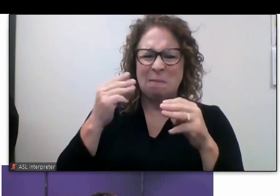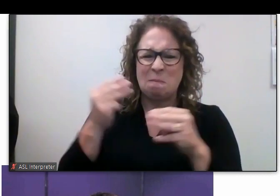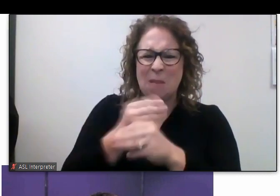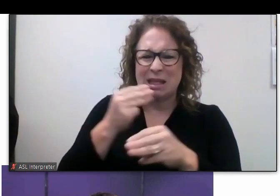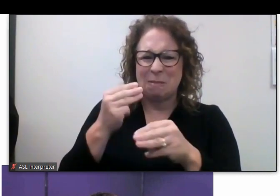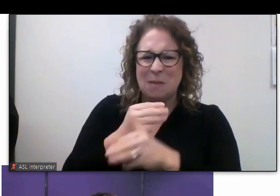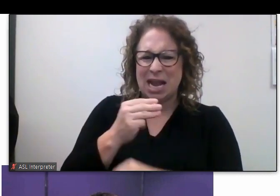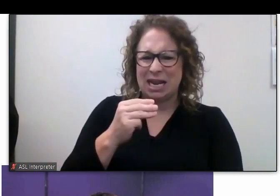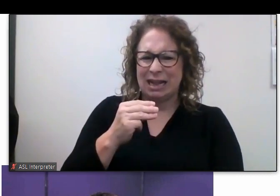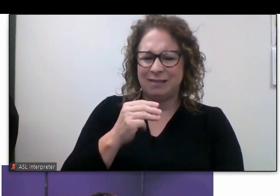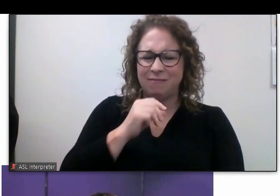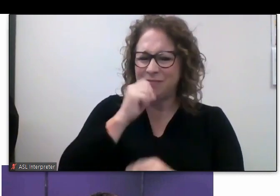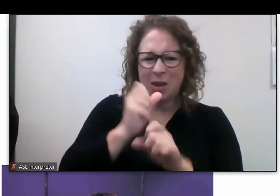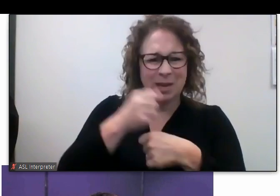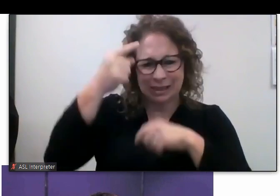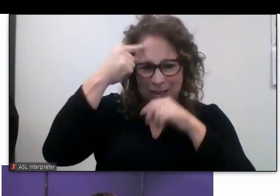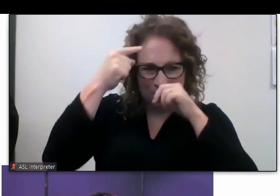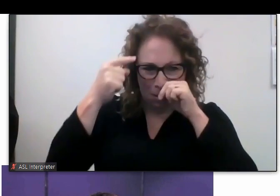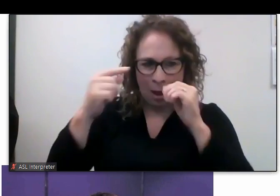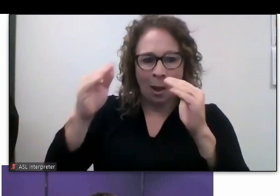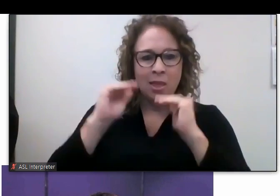and the bottom screenshot is describing music